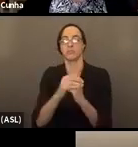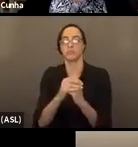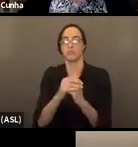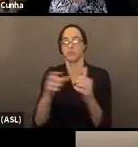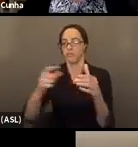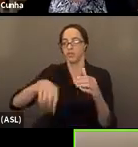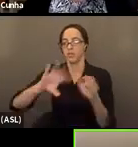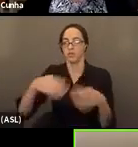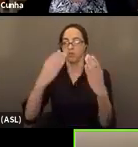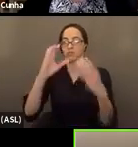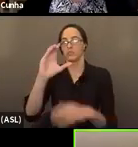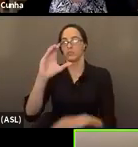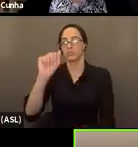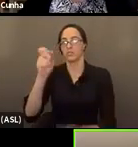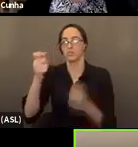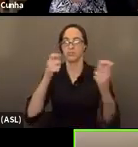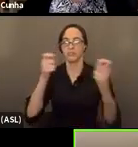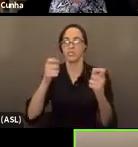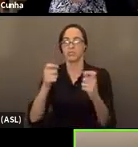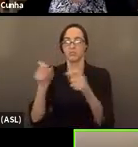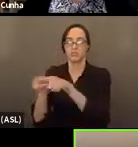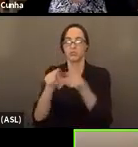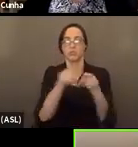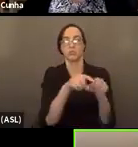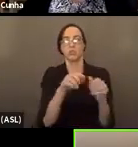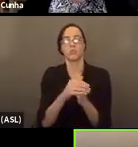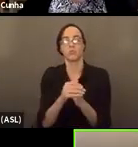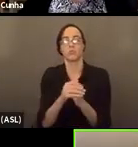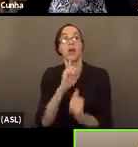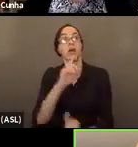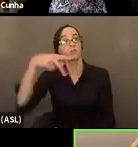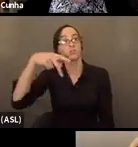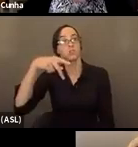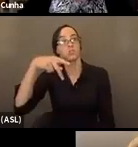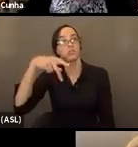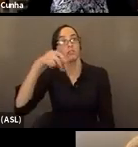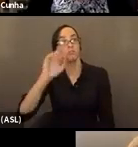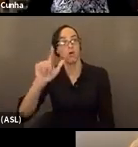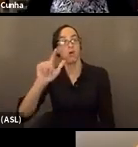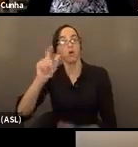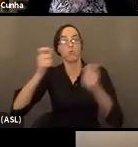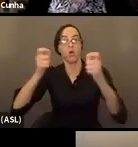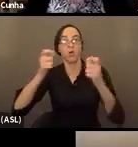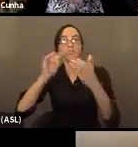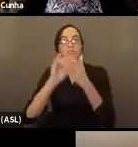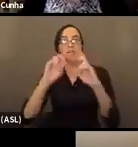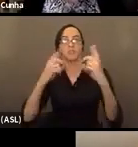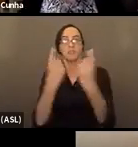yes paul runs that that division actually so we do have a phone number you just saved yeah that's why